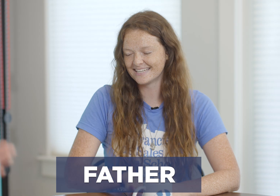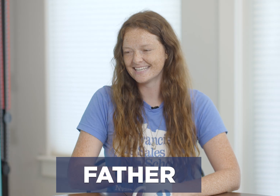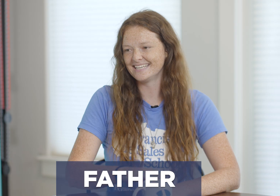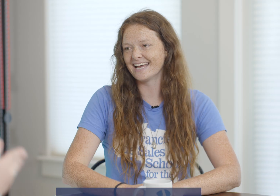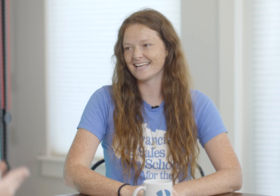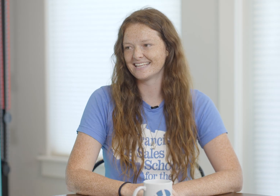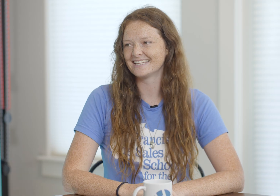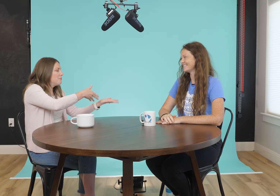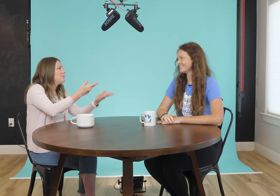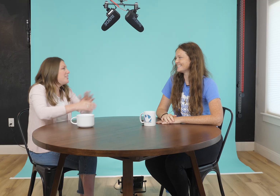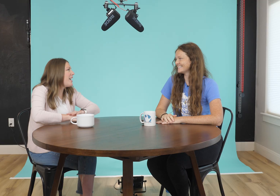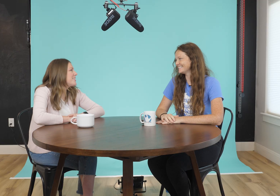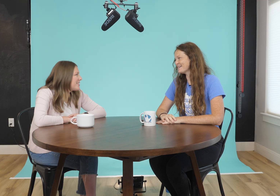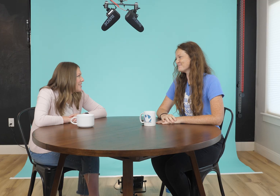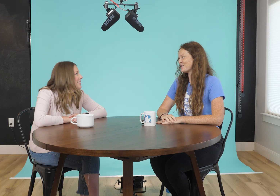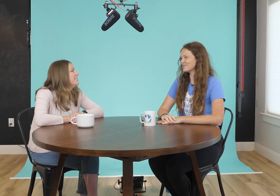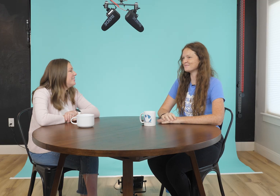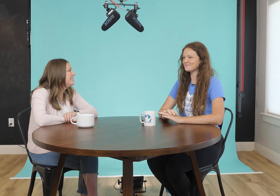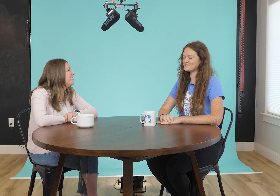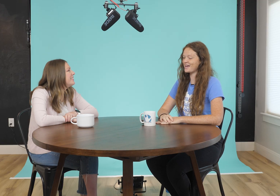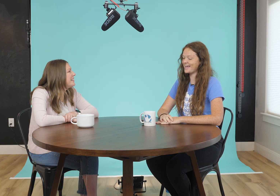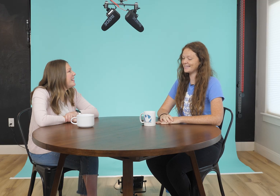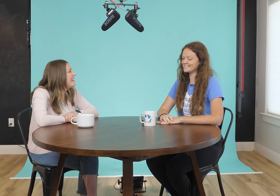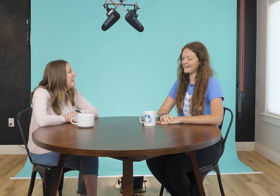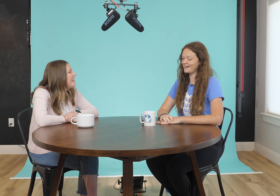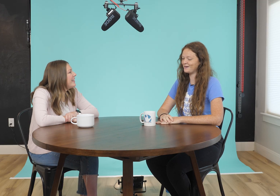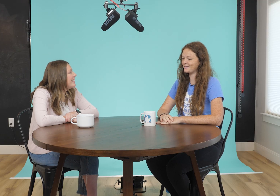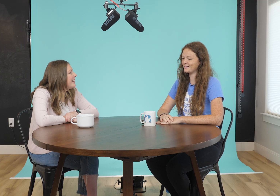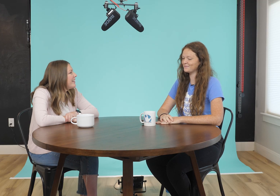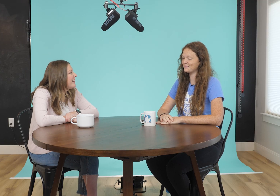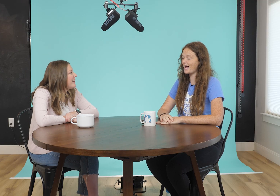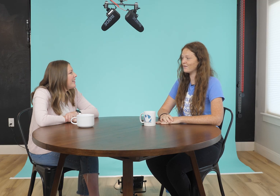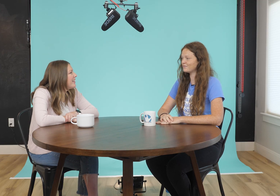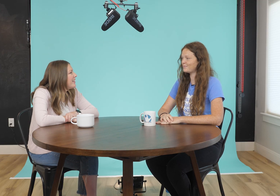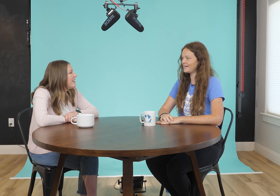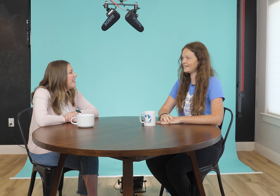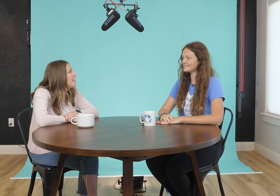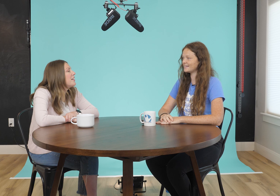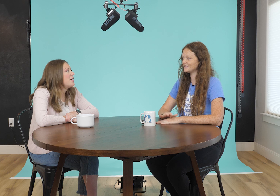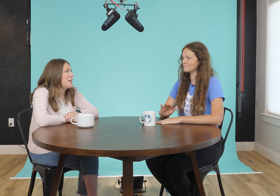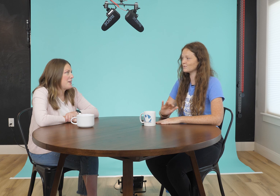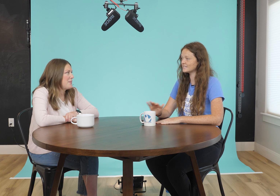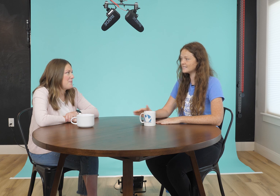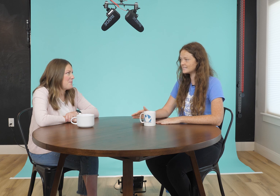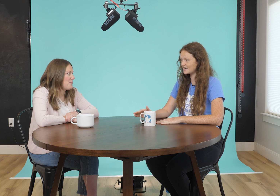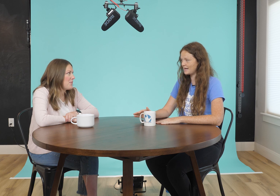But the yes, the concept and the alphabet is mostly the same.